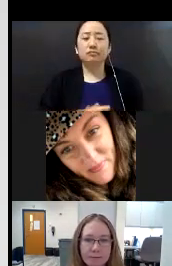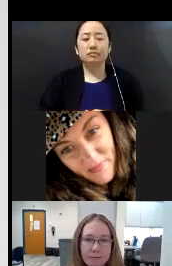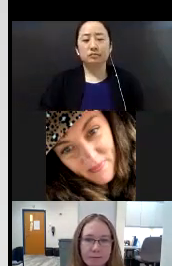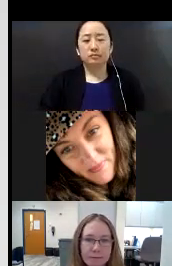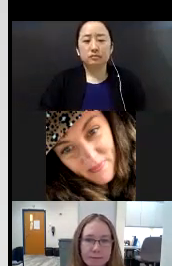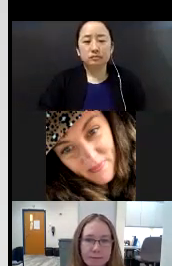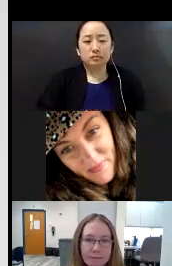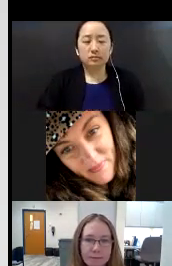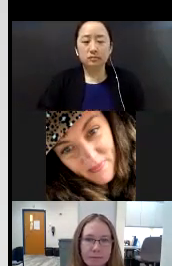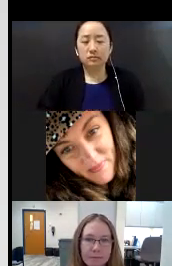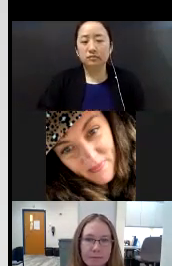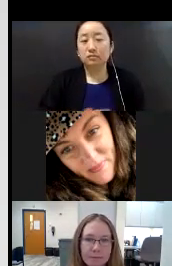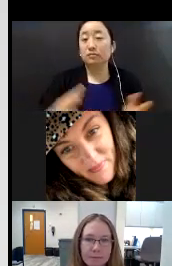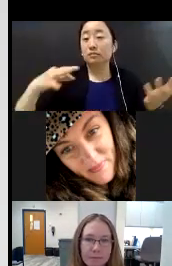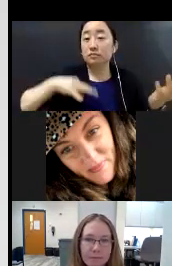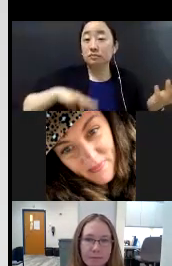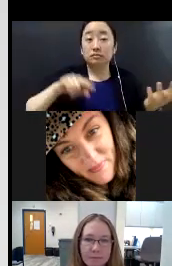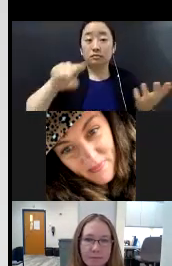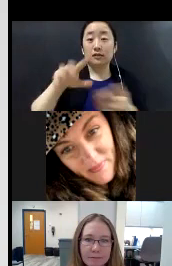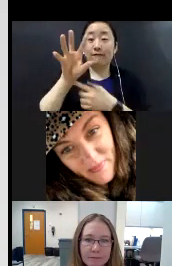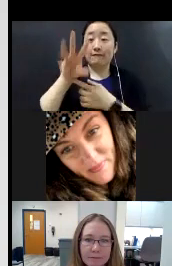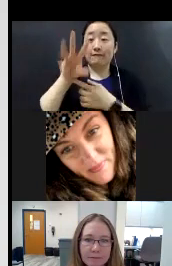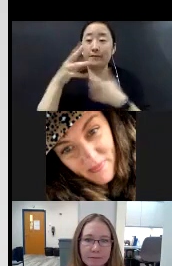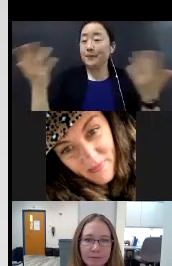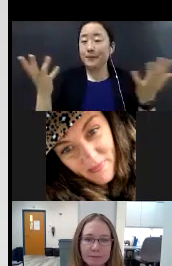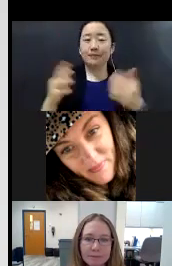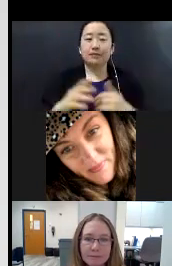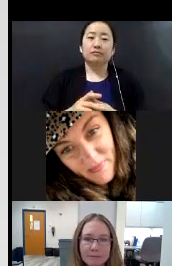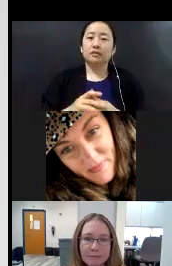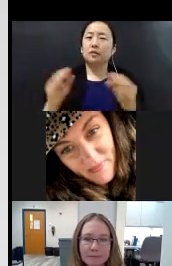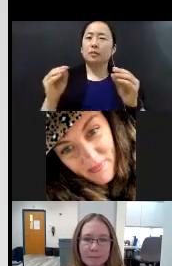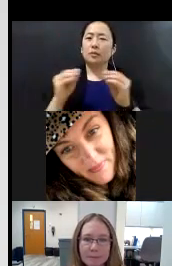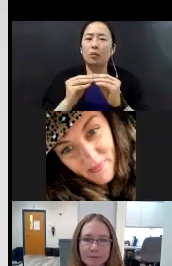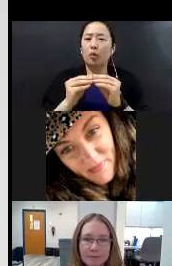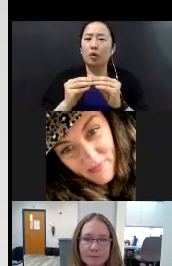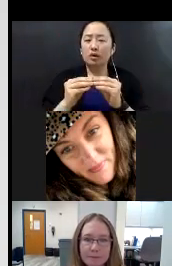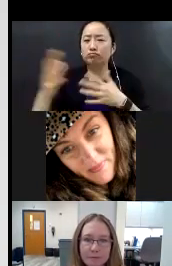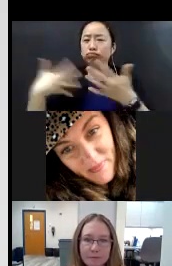THE BENEFITS OF THE VIDEO PIECE IS SO INTERACTIVE WITH THE CAREGIVER.